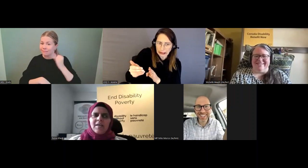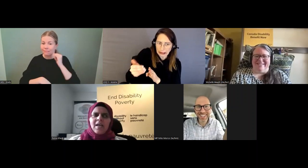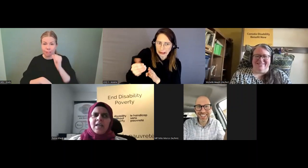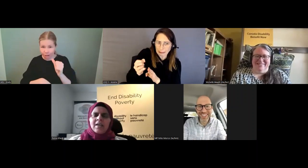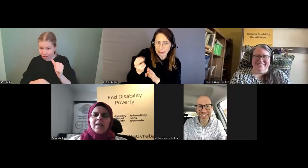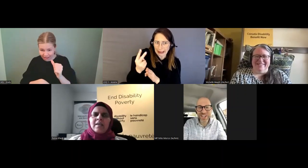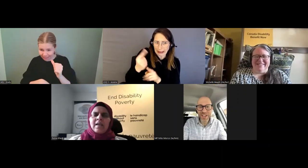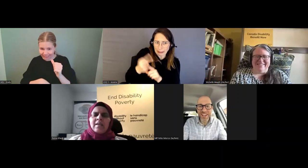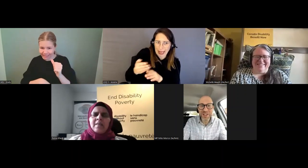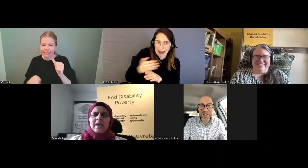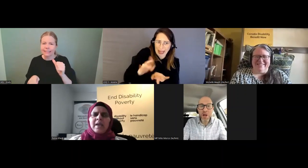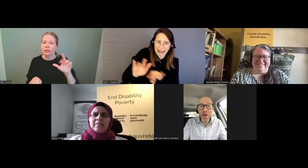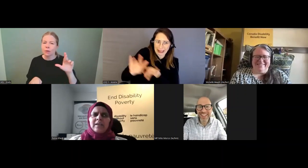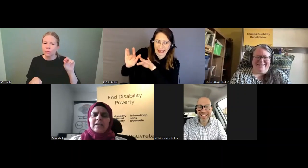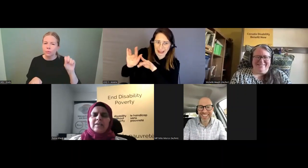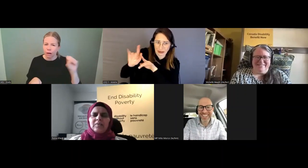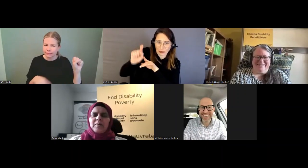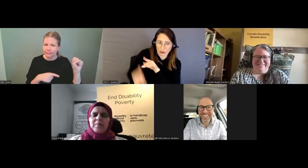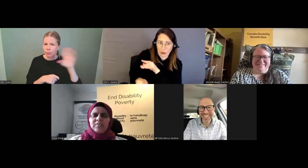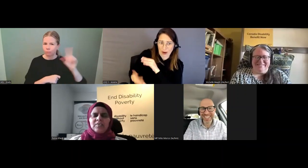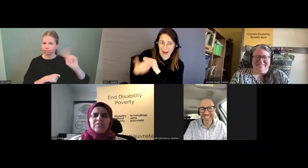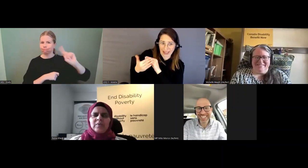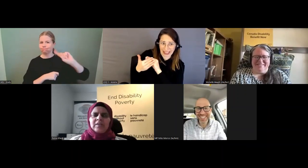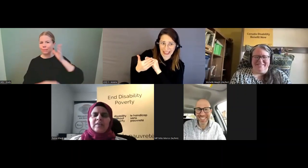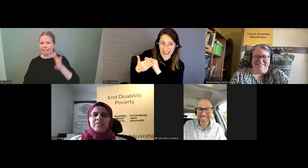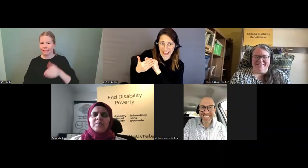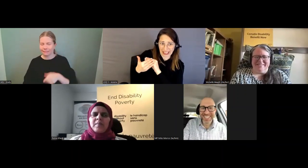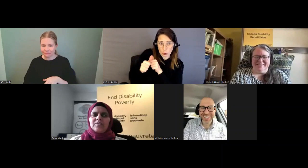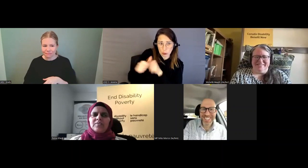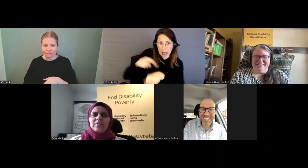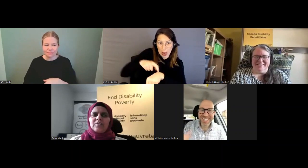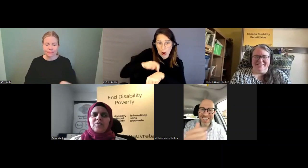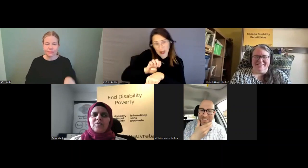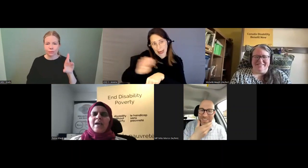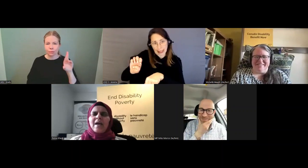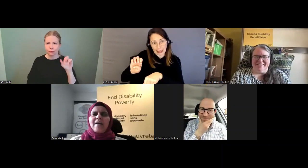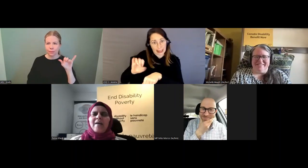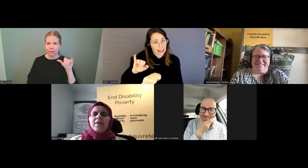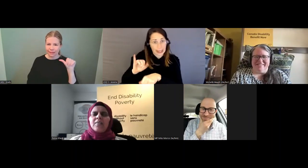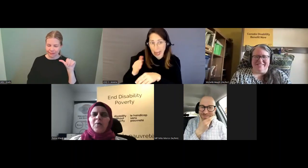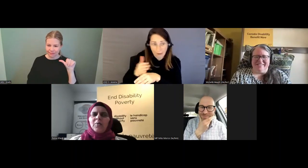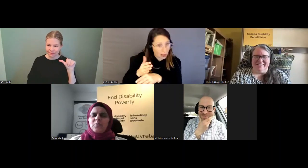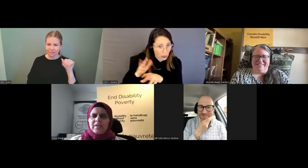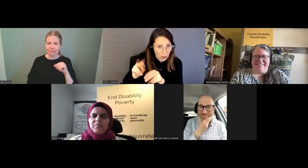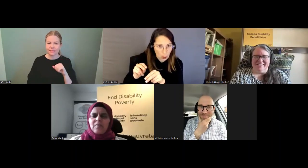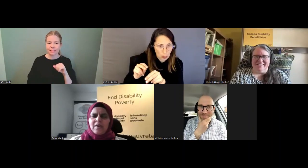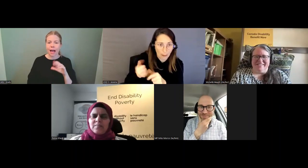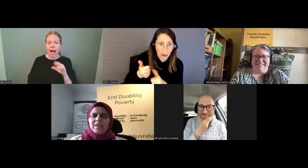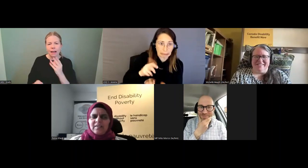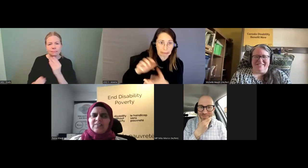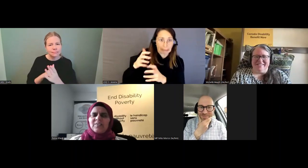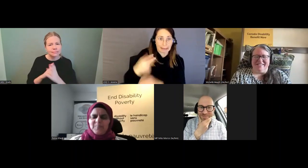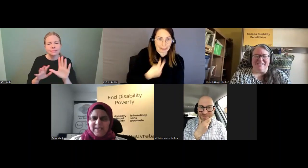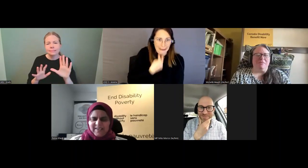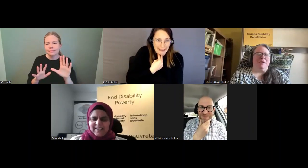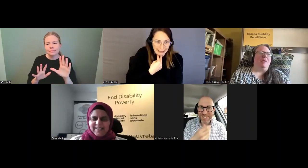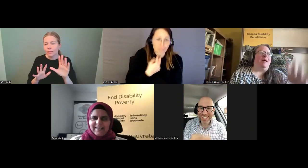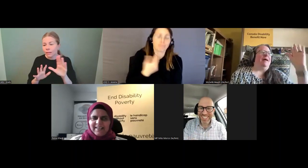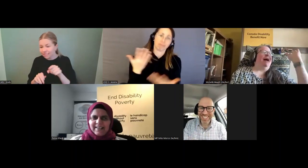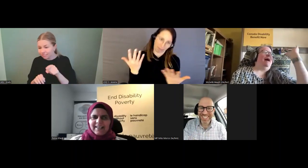Rabia: LIKE ANY GOOD POLITICIAN, YOU DON'T HAVE THE WHOLE 25 MINUTES TO SPEAK.